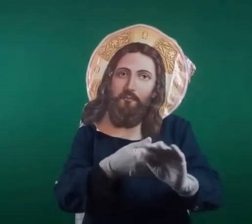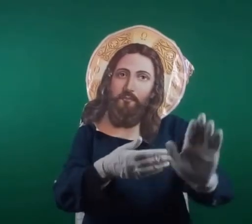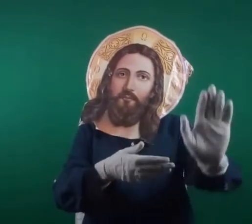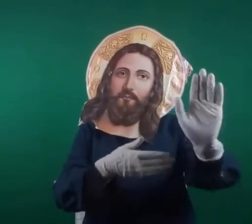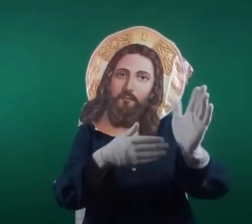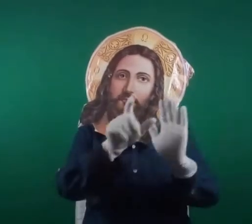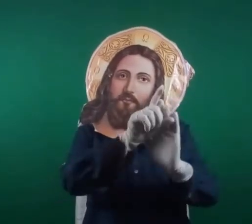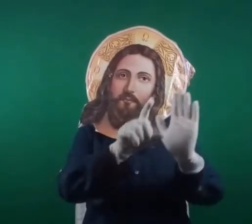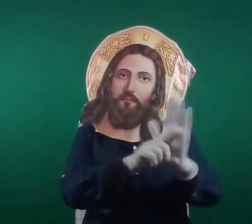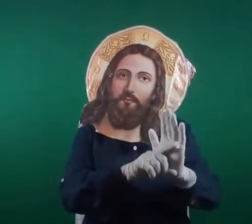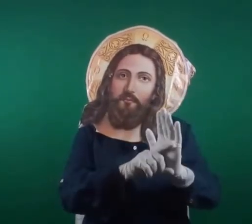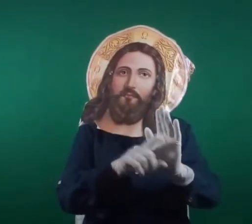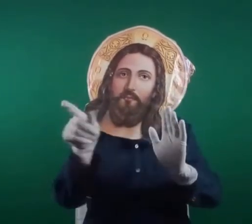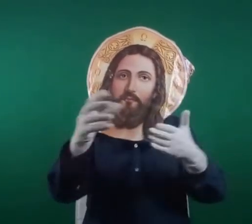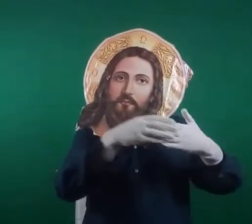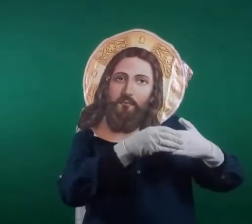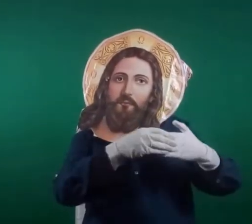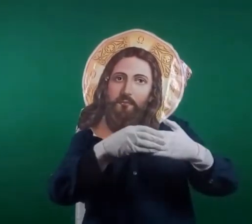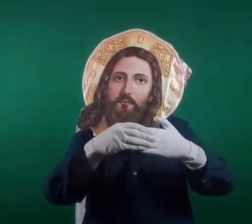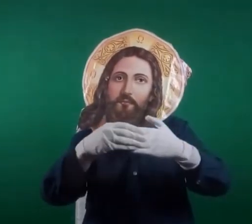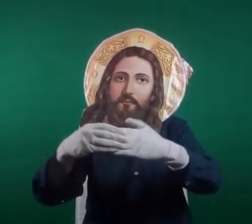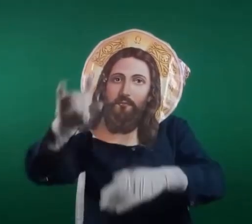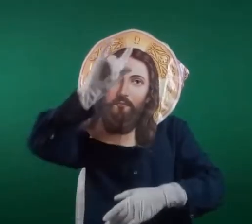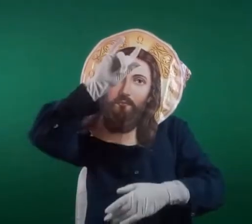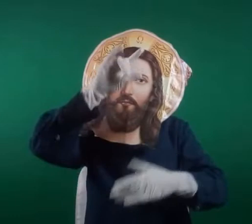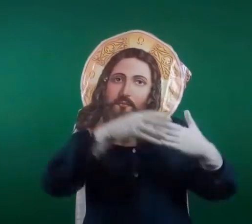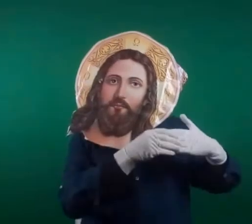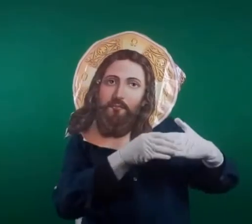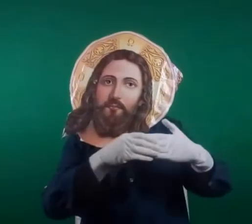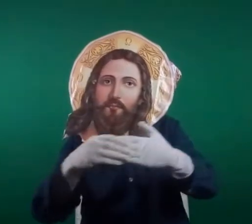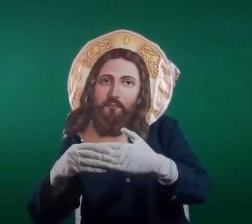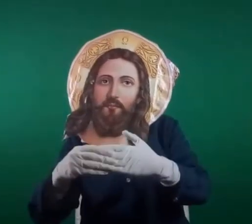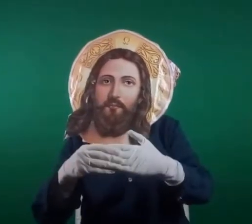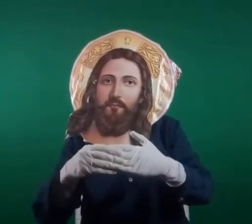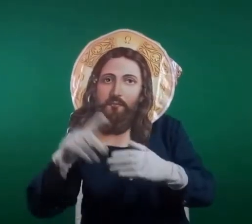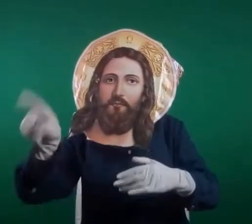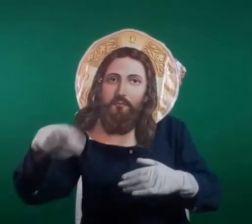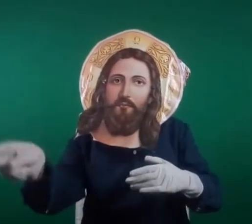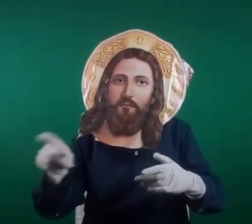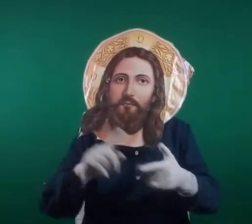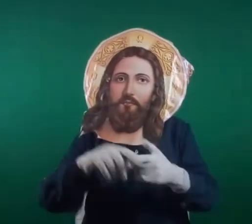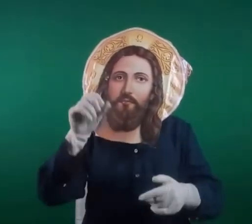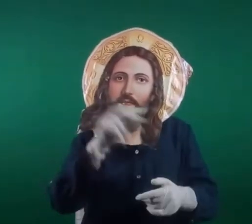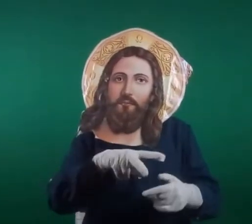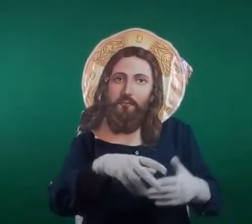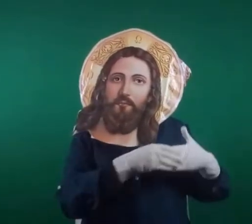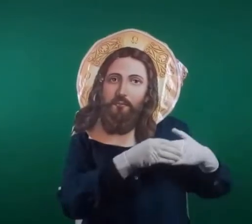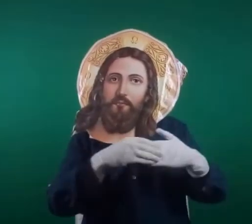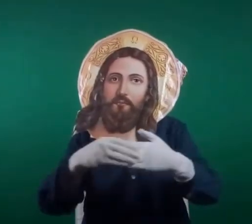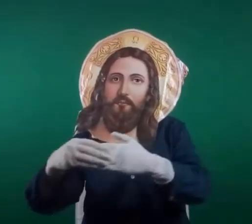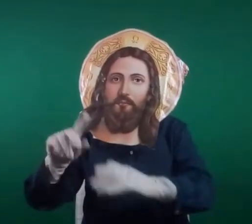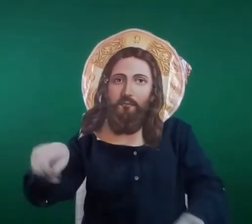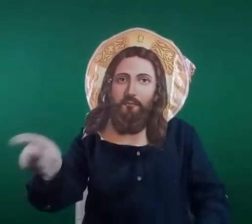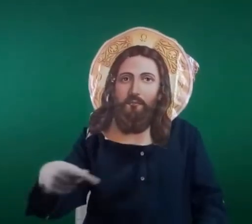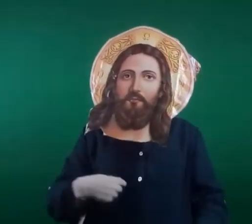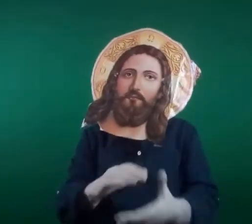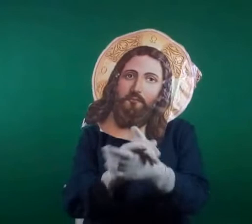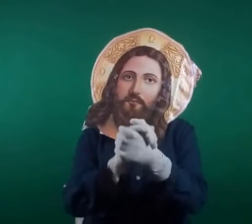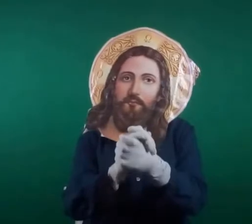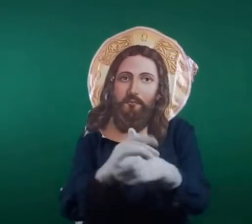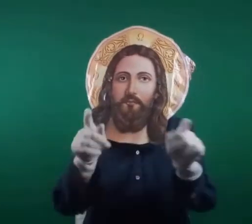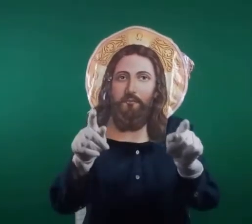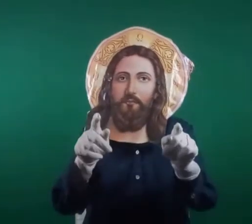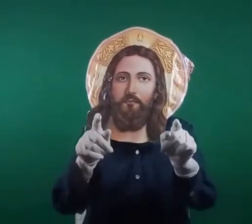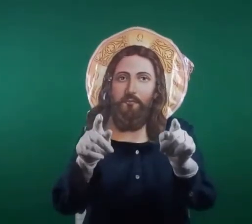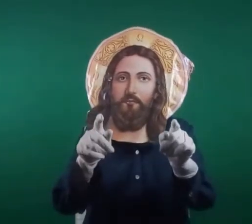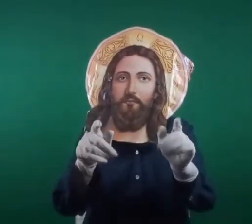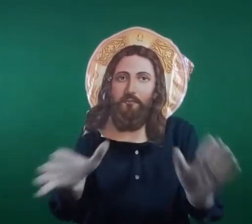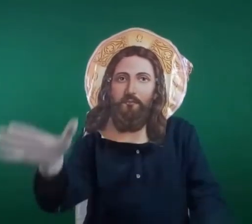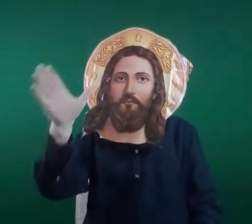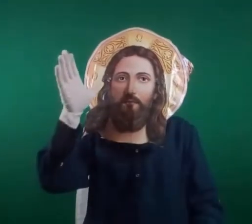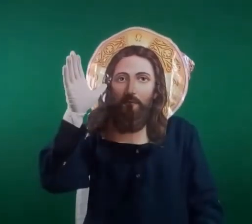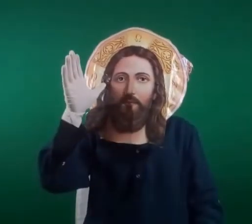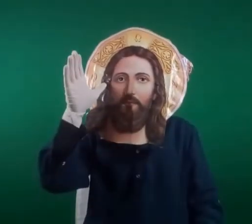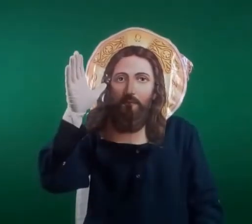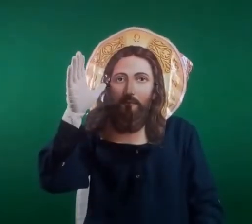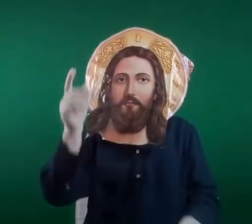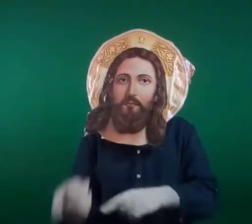you have been misled into evil by misunderstandings and often outright lies so I appeal to you now to listen and return to the truth.